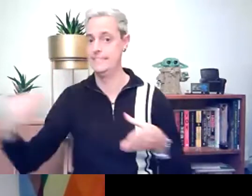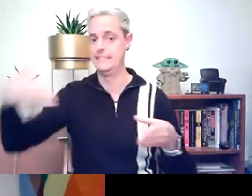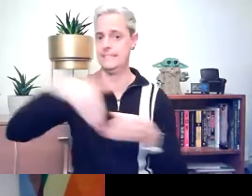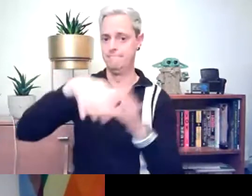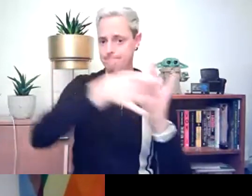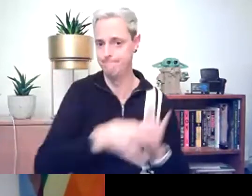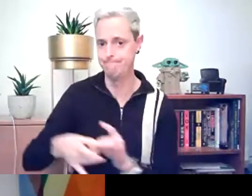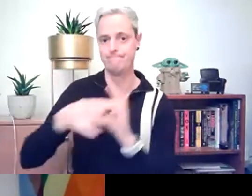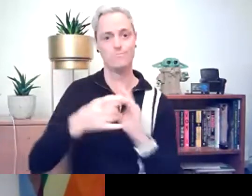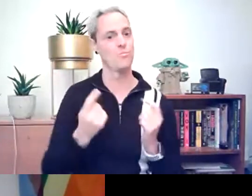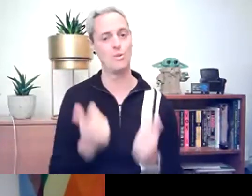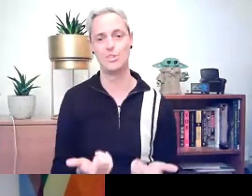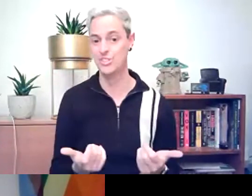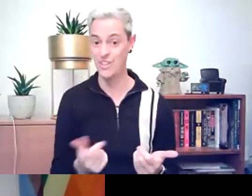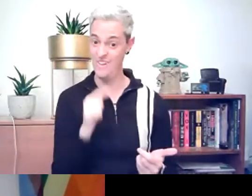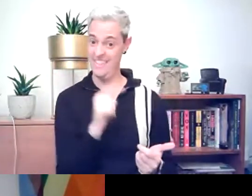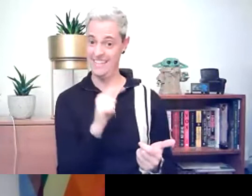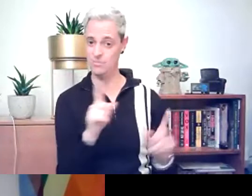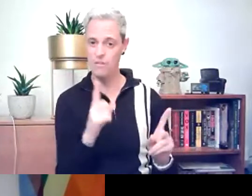18:14:52 of yourself. 18:14:54 Yeah, definitely we I'm on a bit